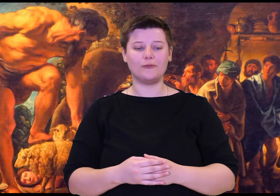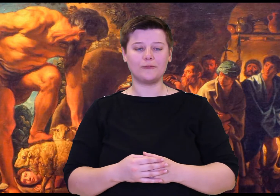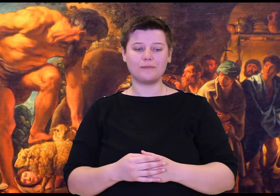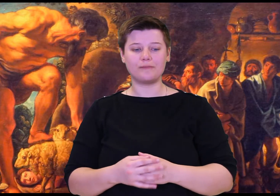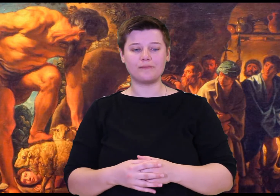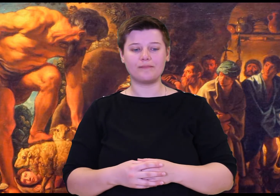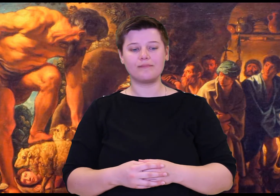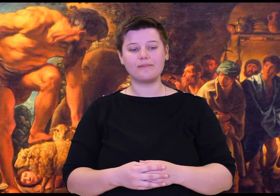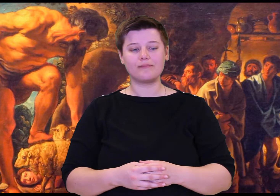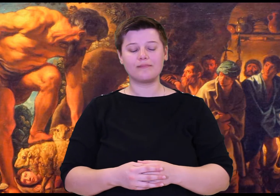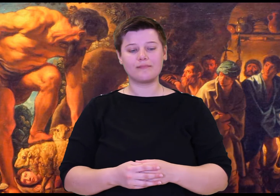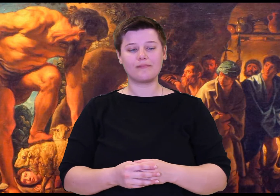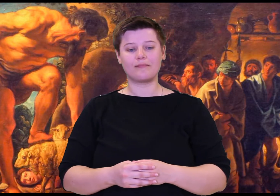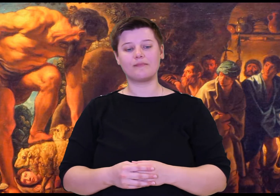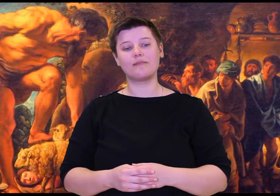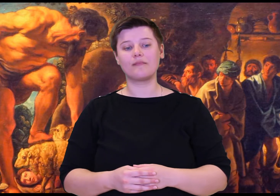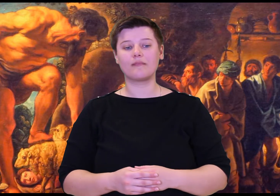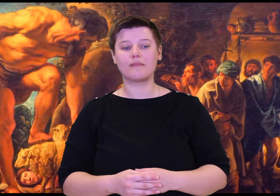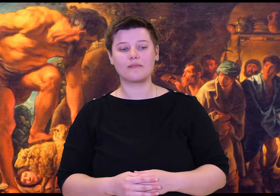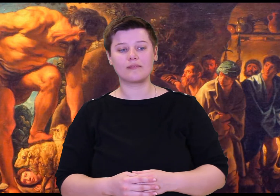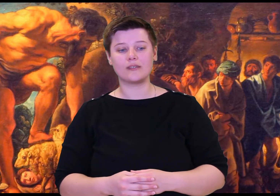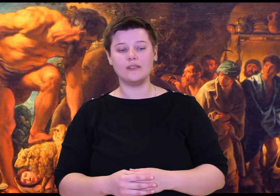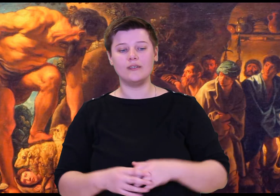I jeered back,